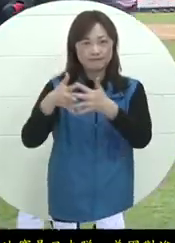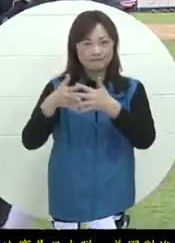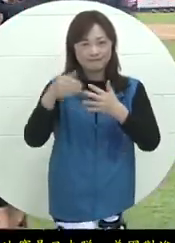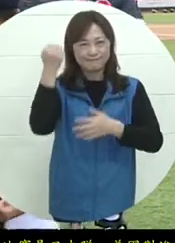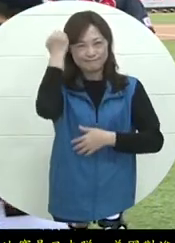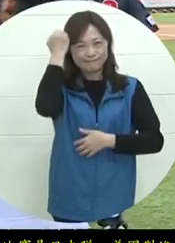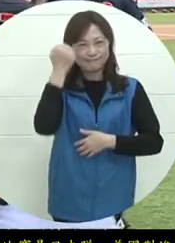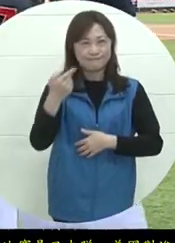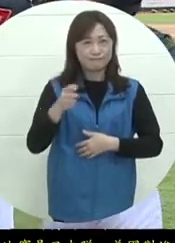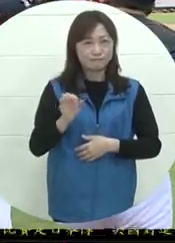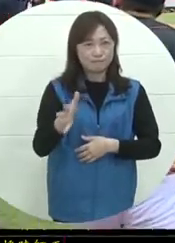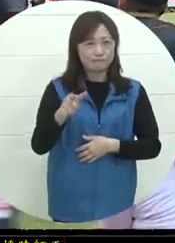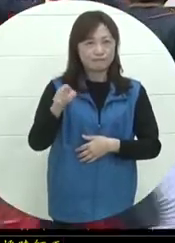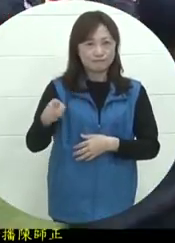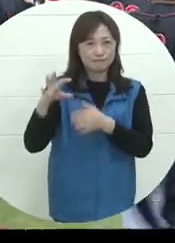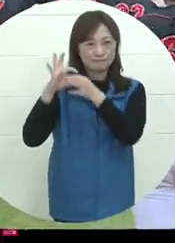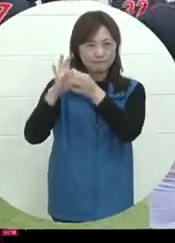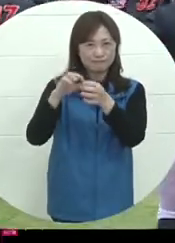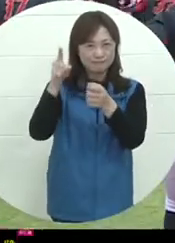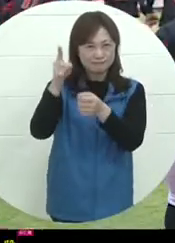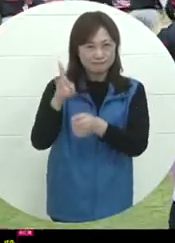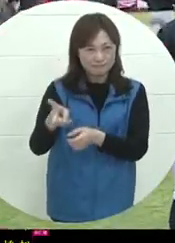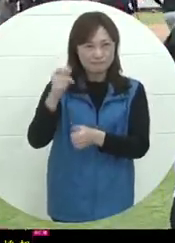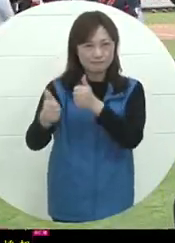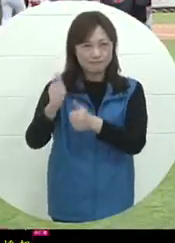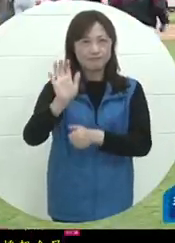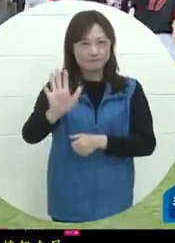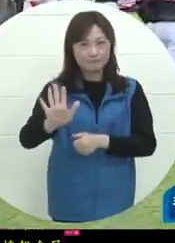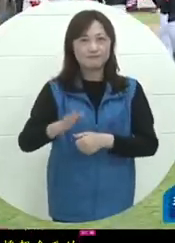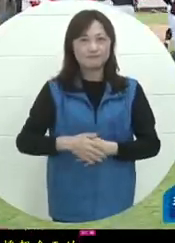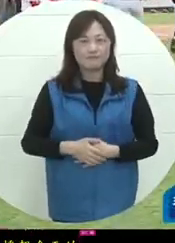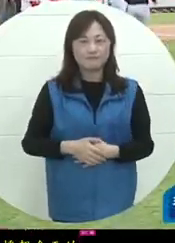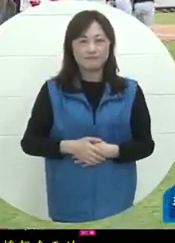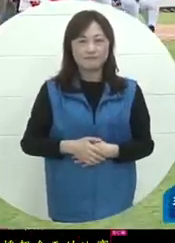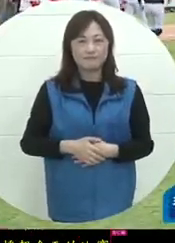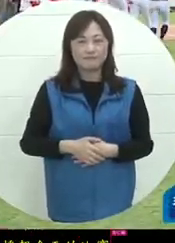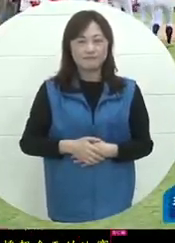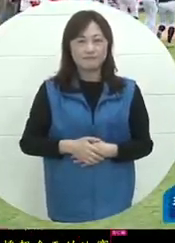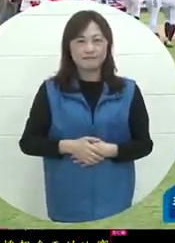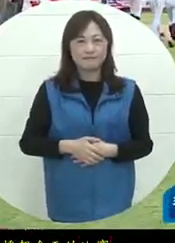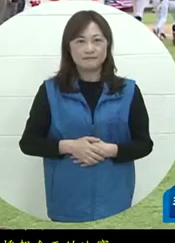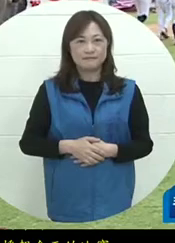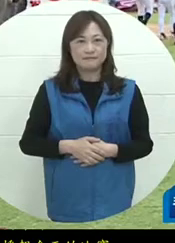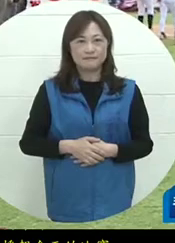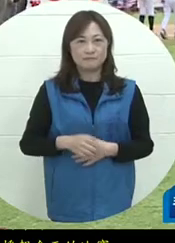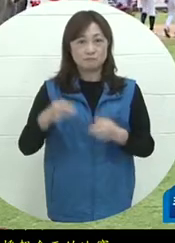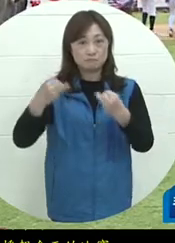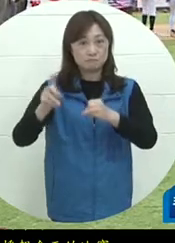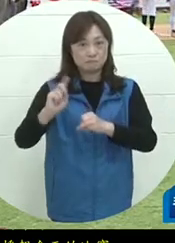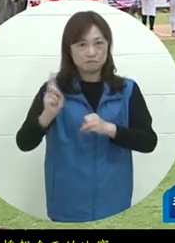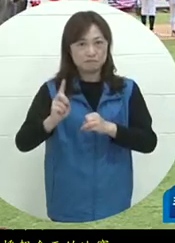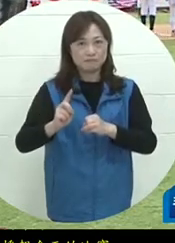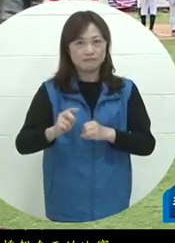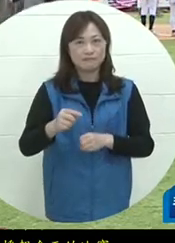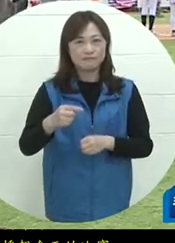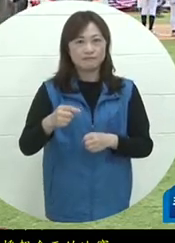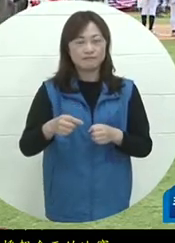having two consecutive games, a so-called doubleheader . We achieved a record of one win and one loss respectively.